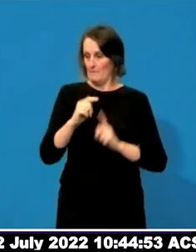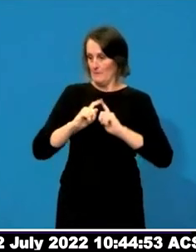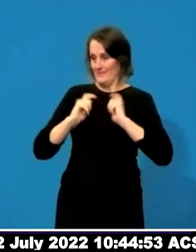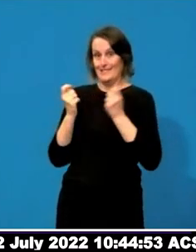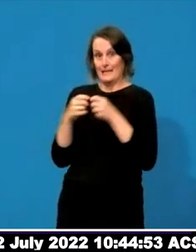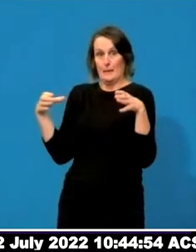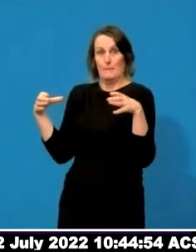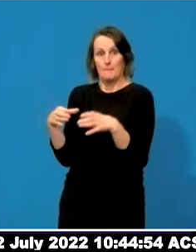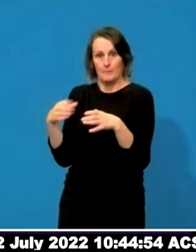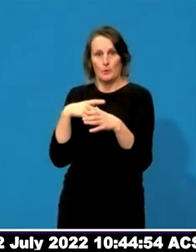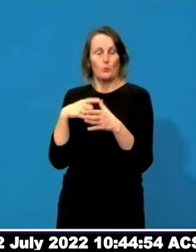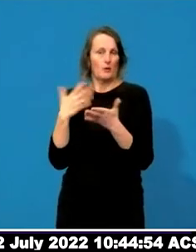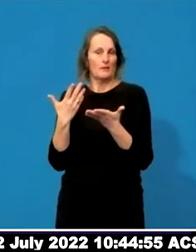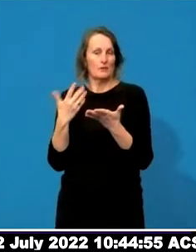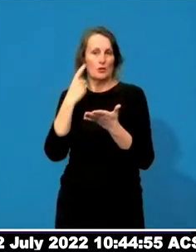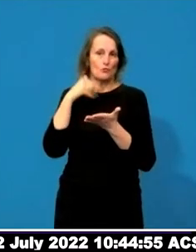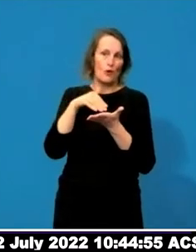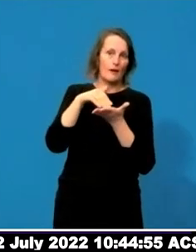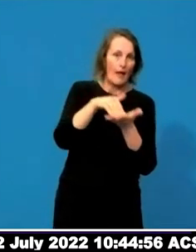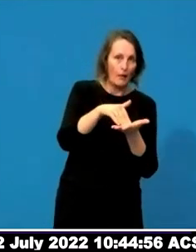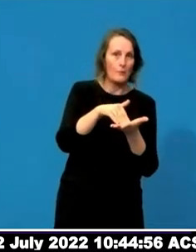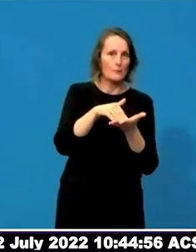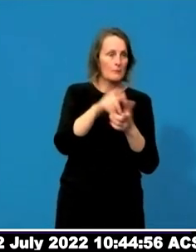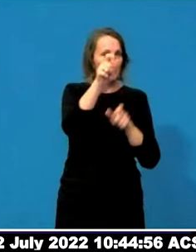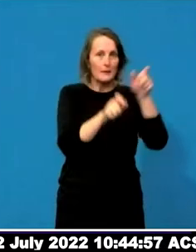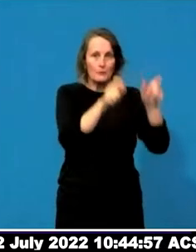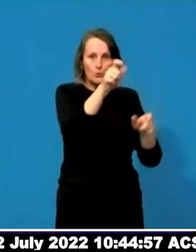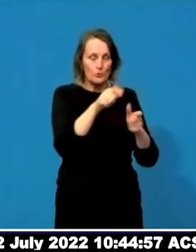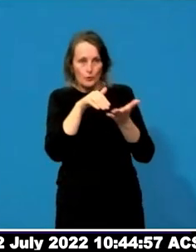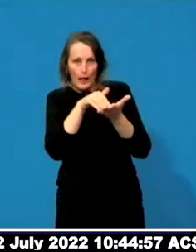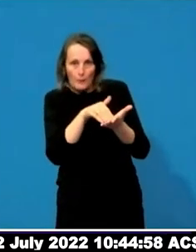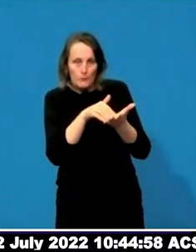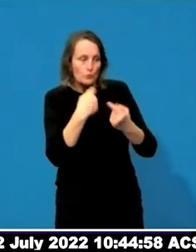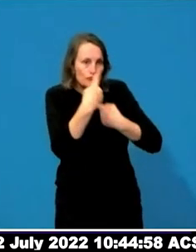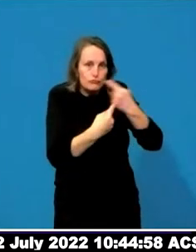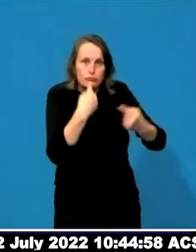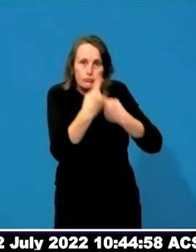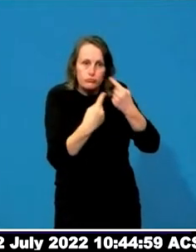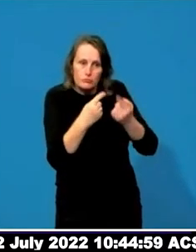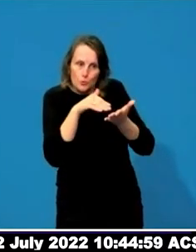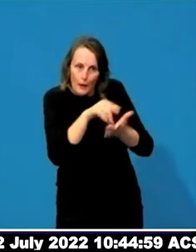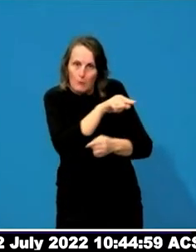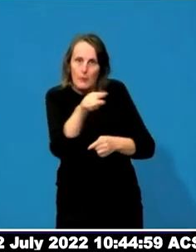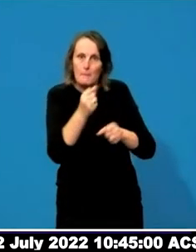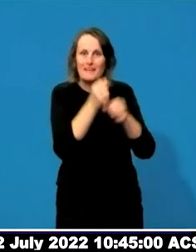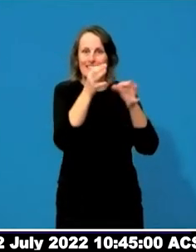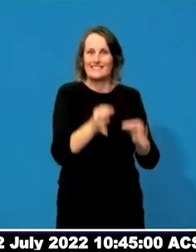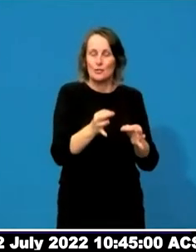We aim to use a supported decision-making model wherever possible, but at times there's complex situations